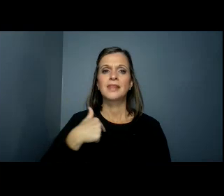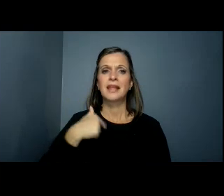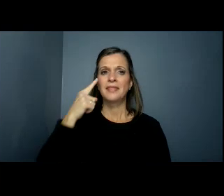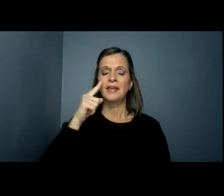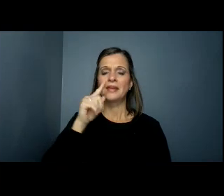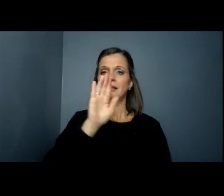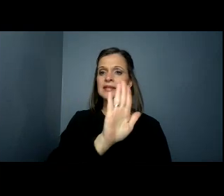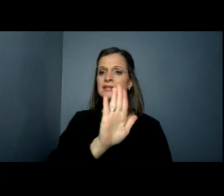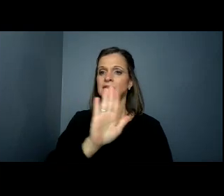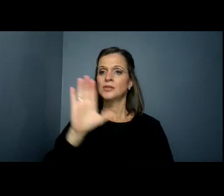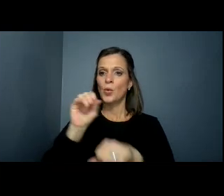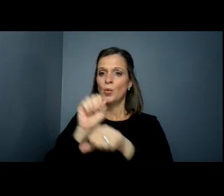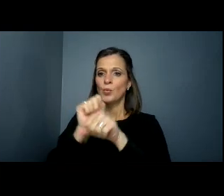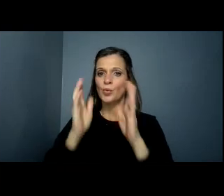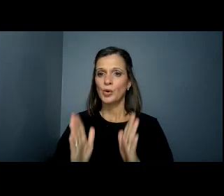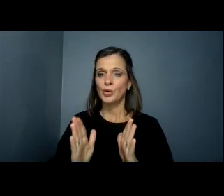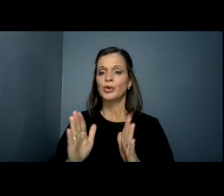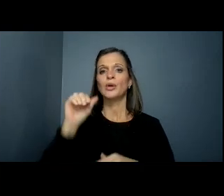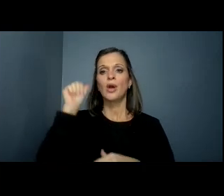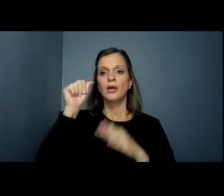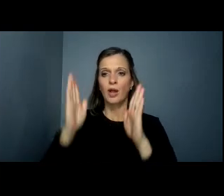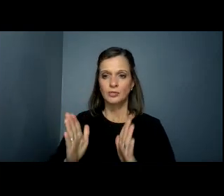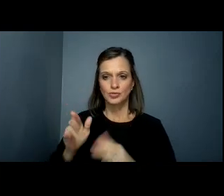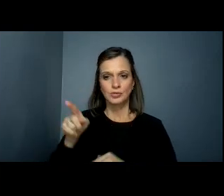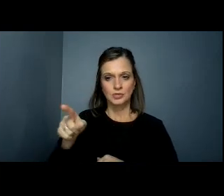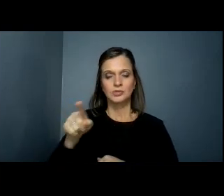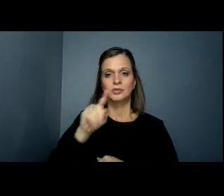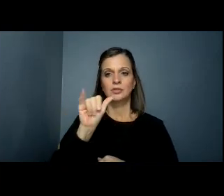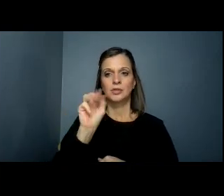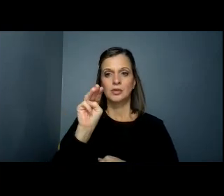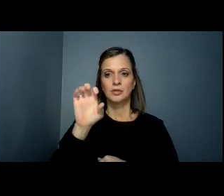doctor James Gibson, is also going to be joining kind of helping out.